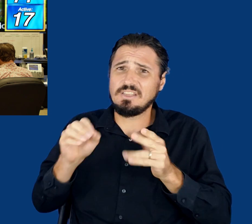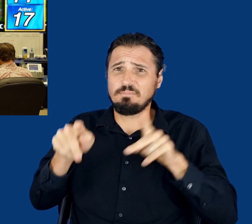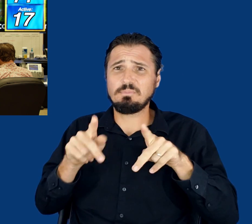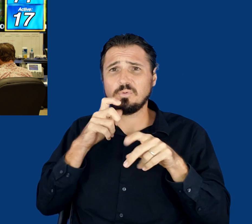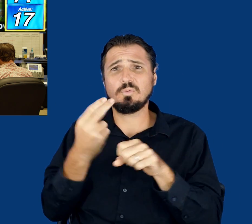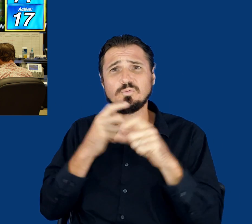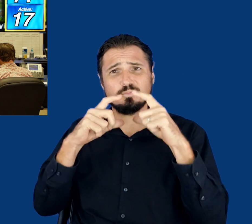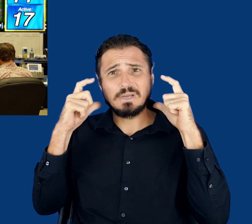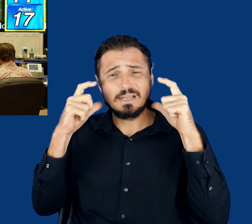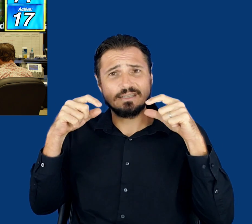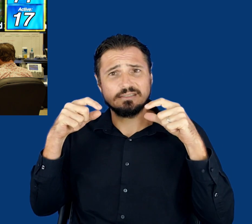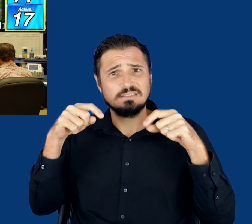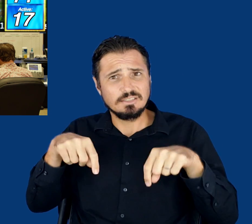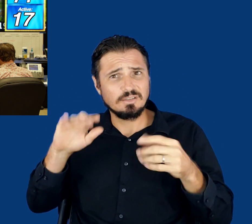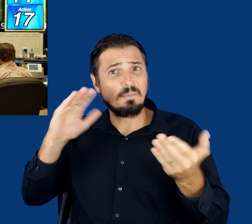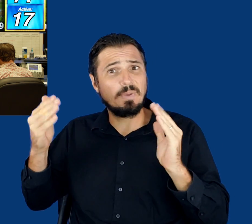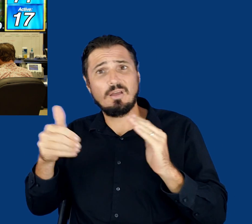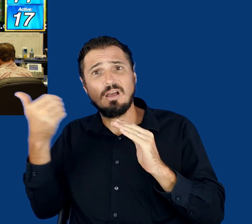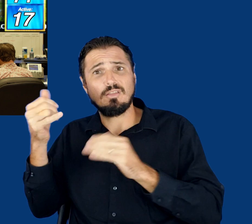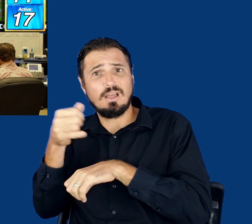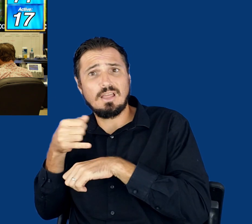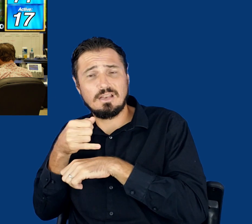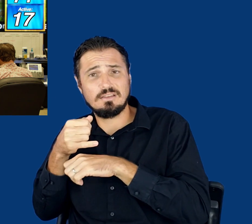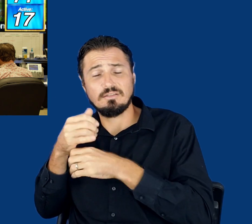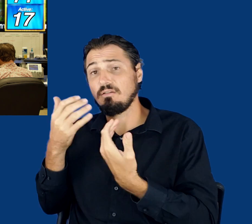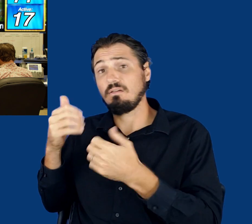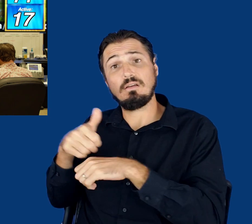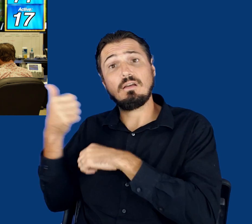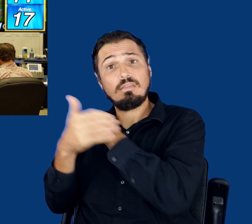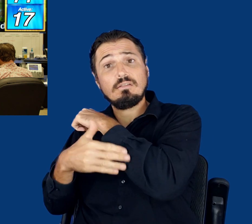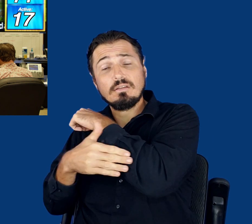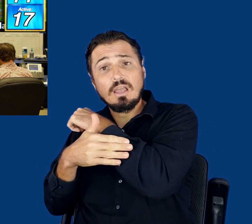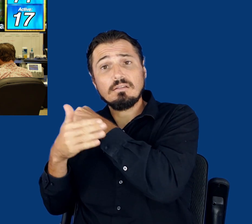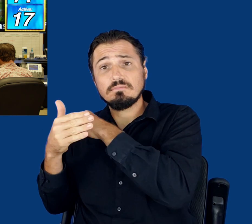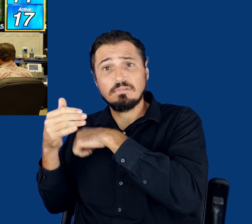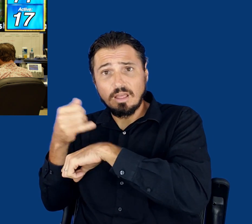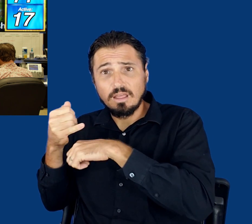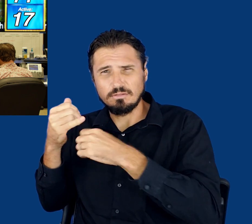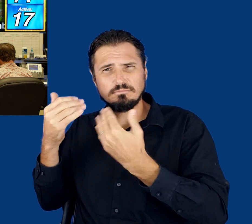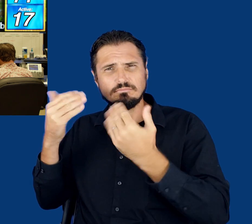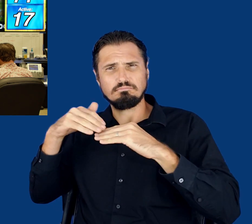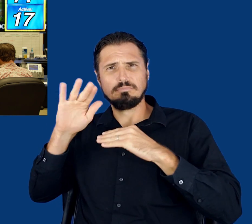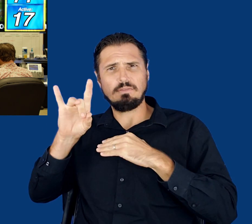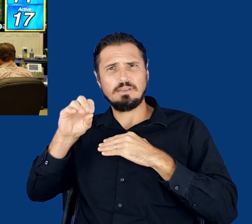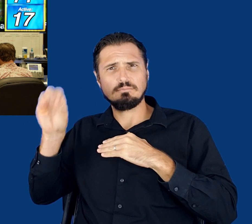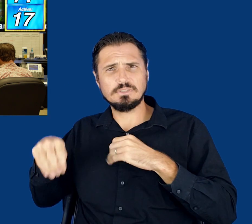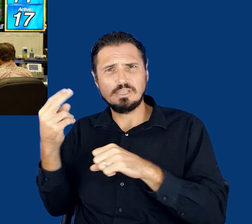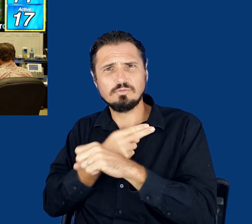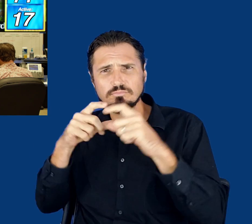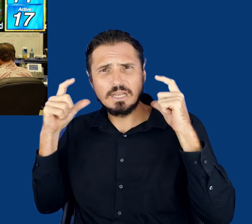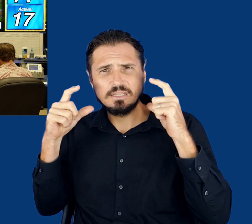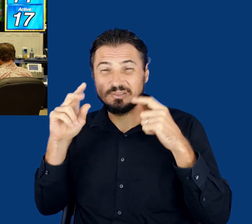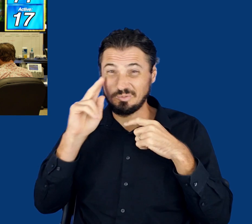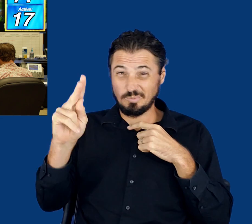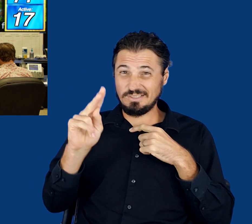In the survey for the week of November 7, all the other counties had mask usage well above 80 percent, while Kaua`i lagged at 76 percent.